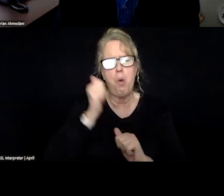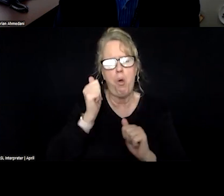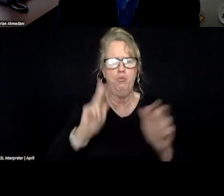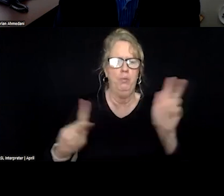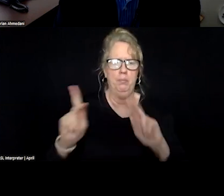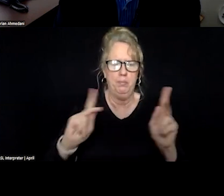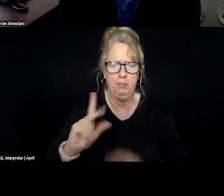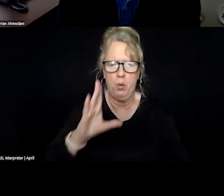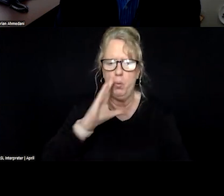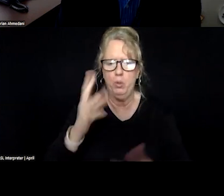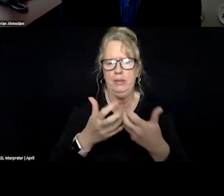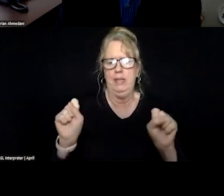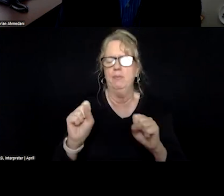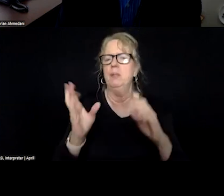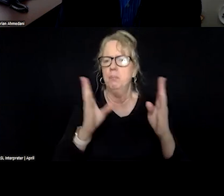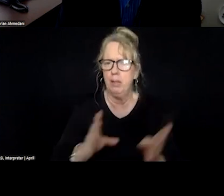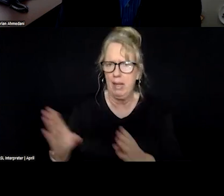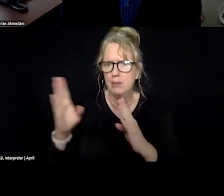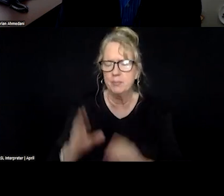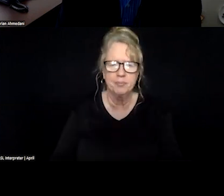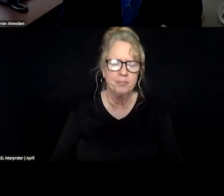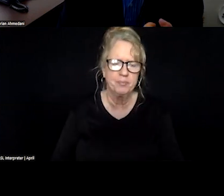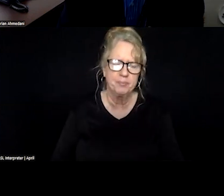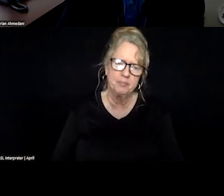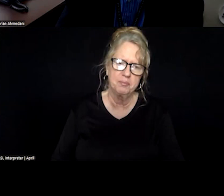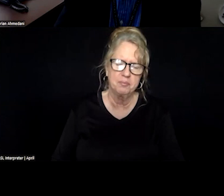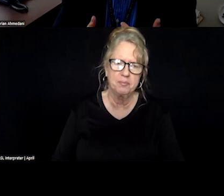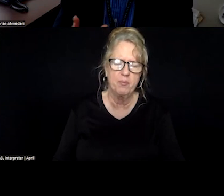GETTING A SAFETY PLAN AND MEANS COUNSELLING.